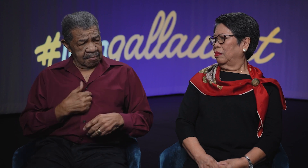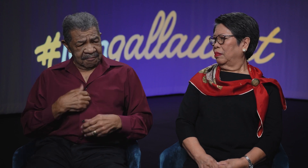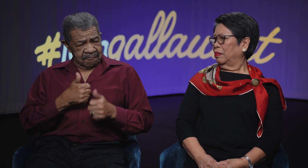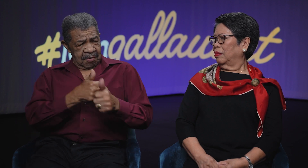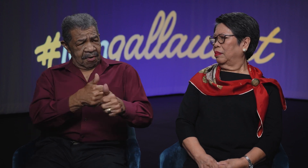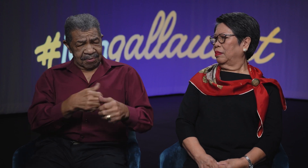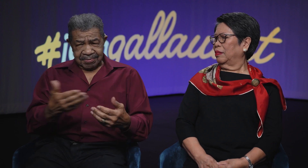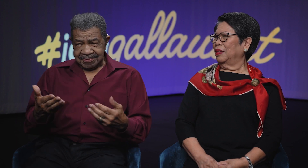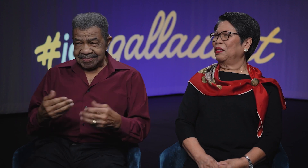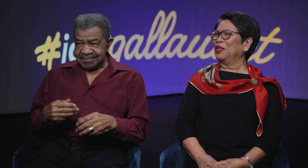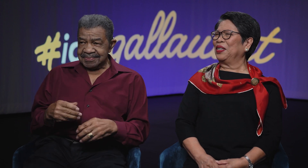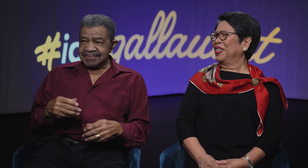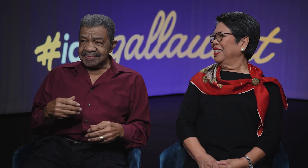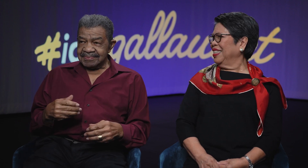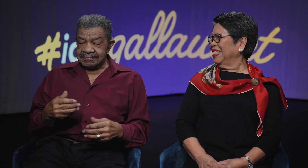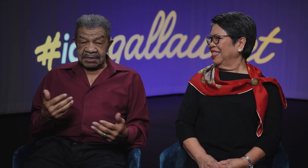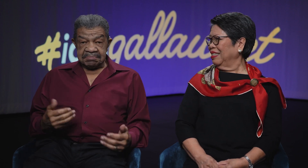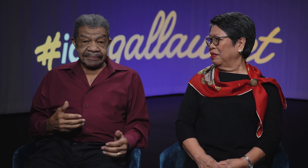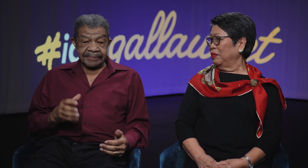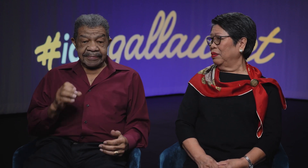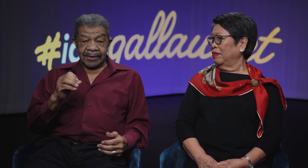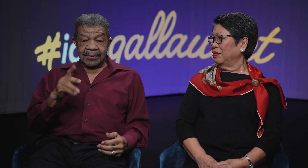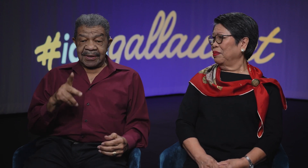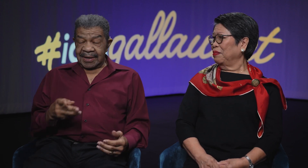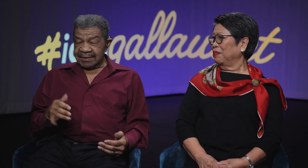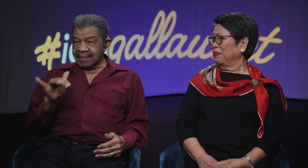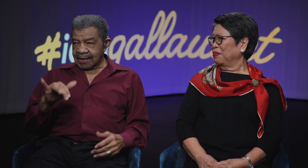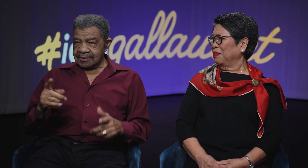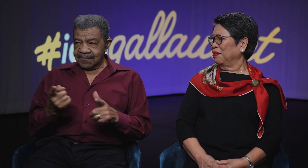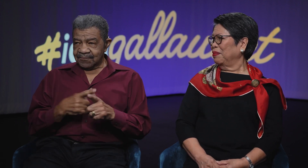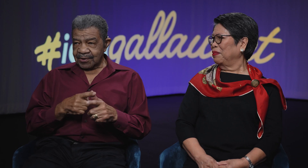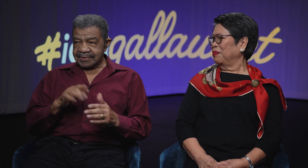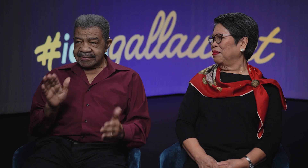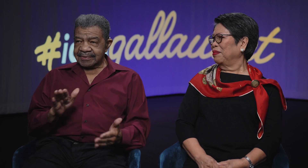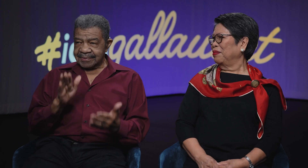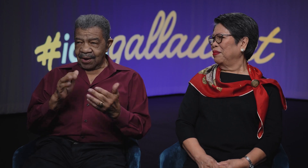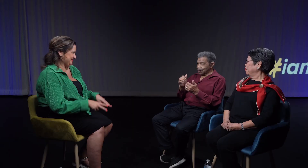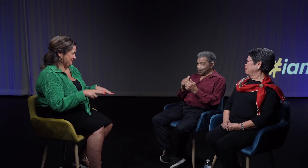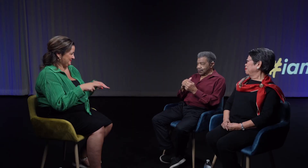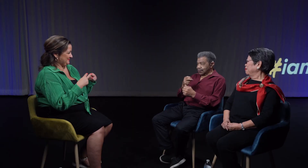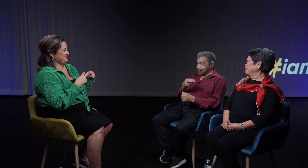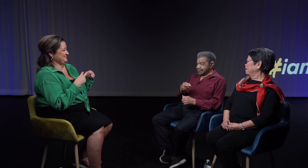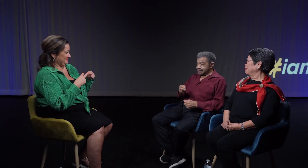we will follow. I said “ok”, and that was our first encounter.